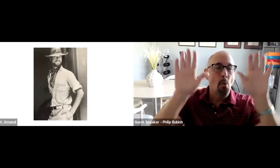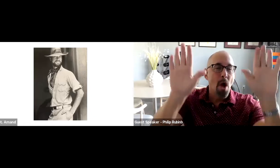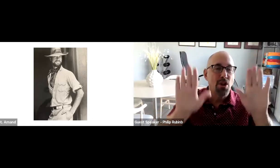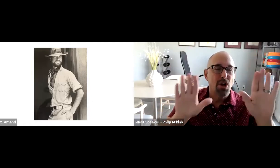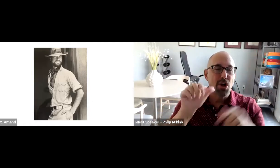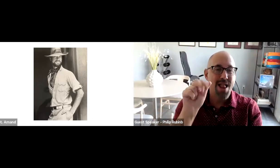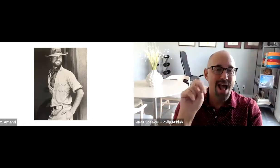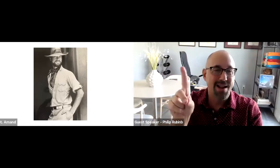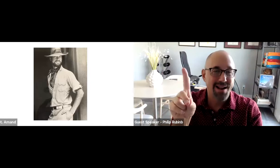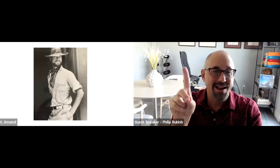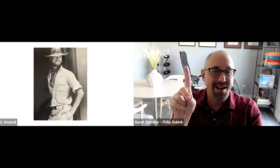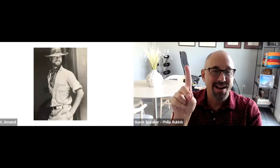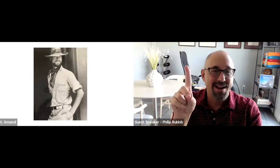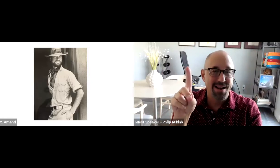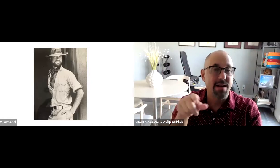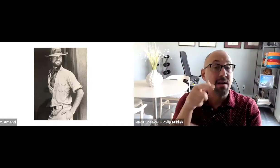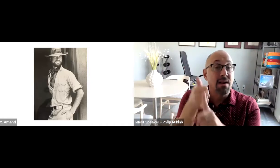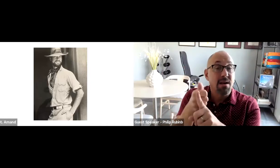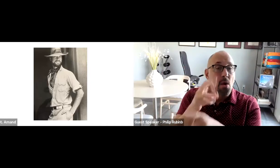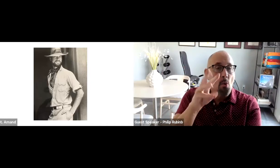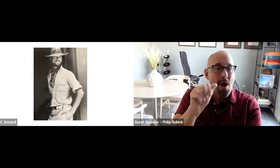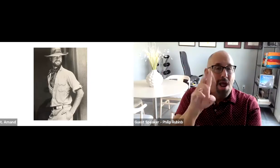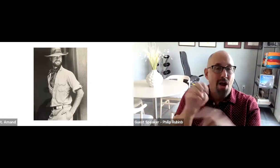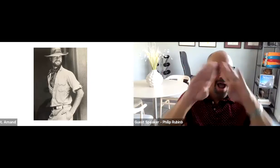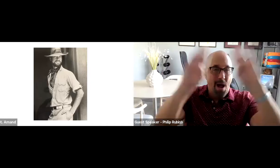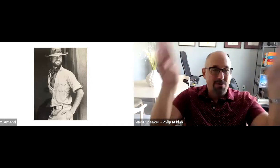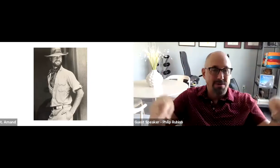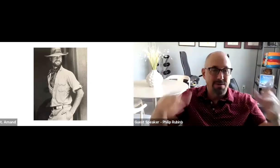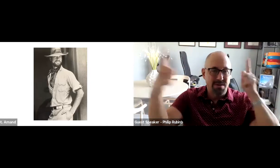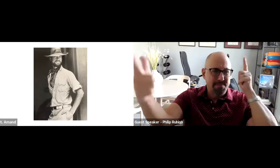There's another story of a different party that Guy was at.